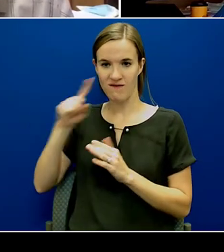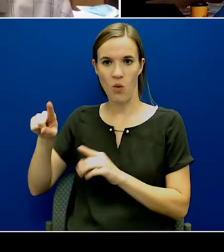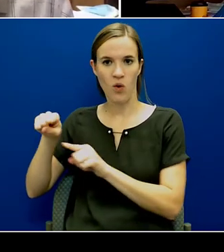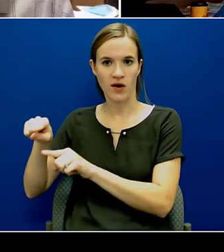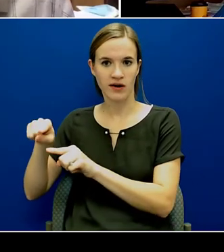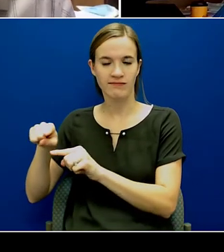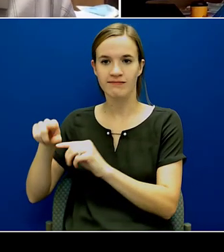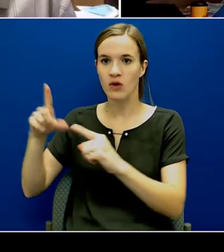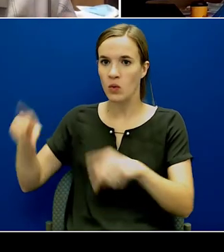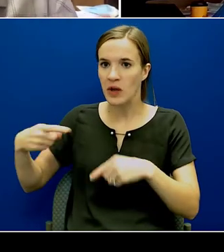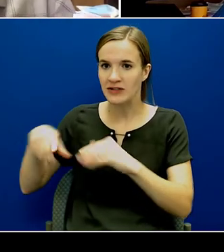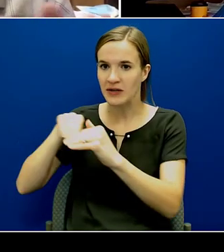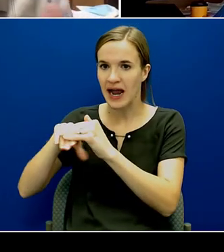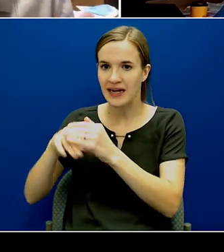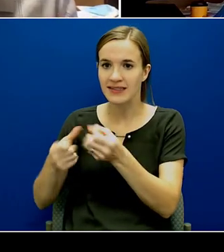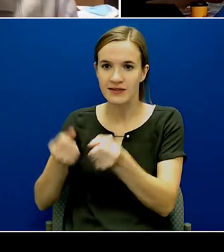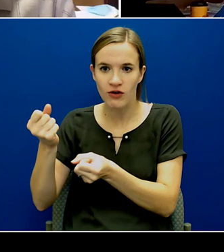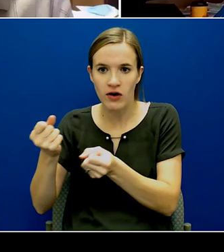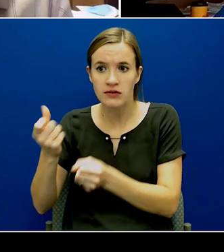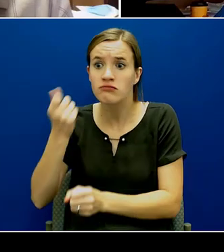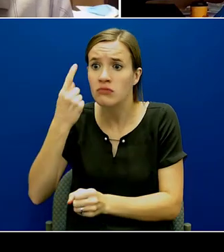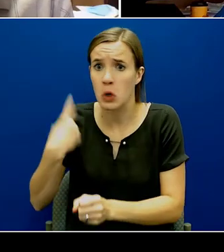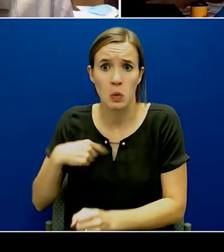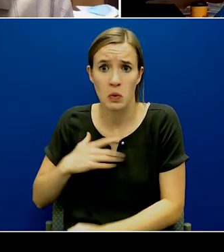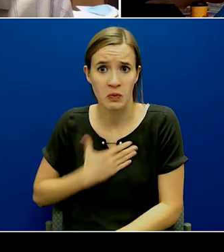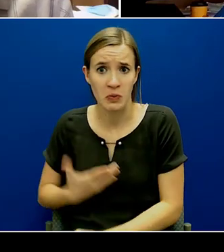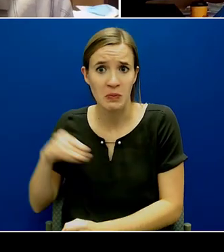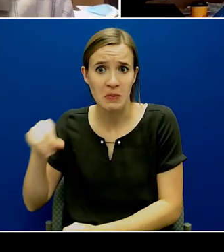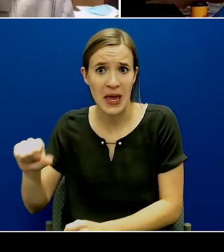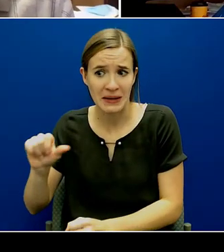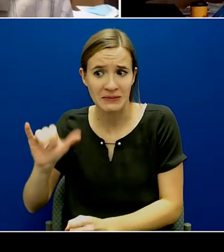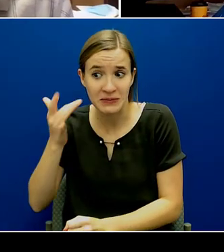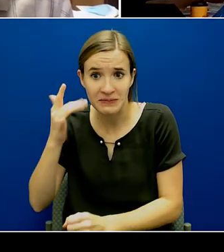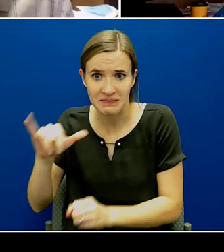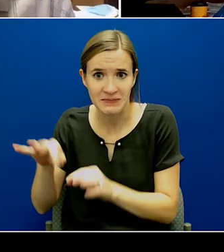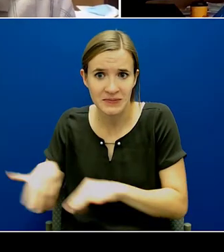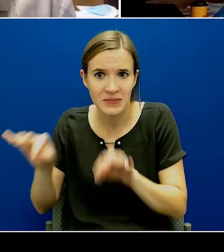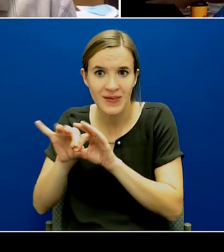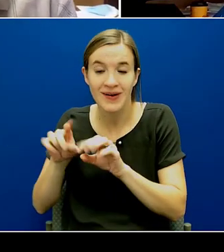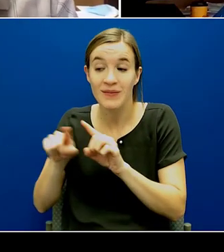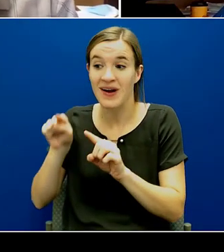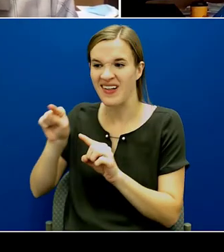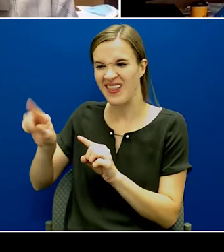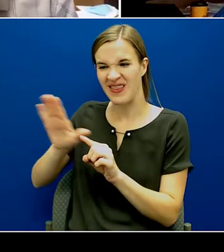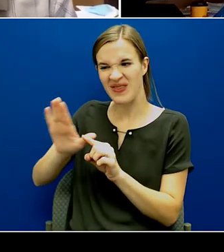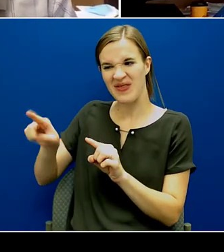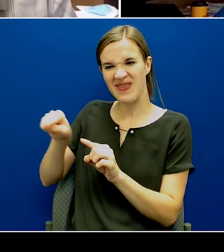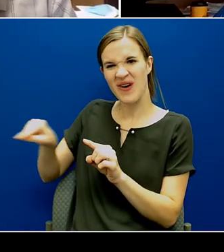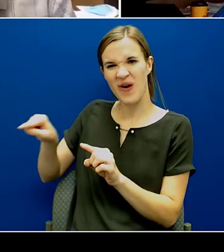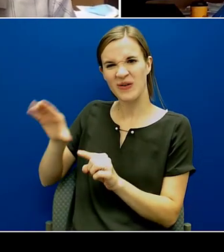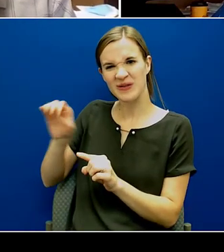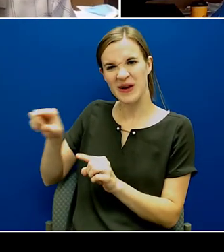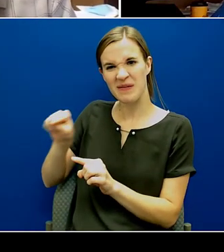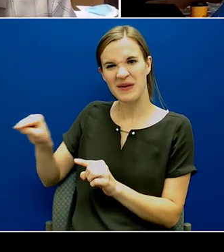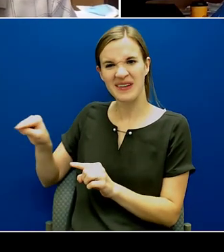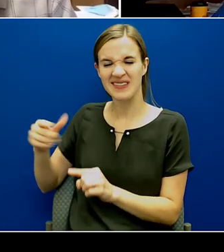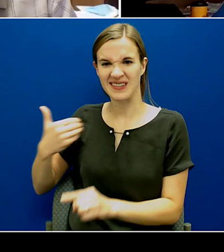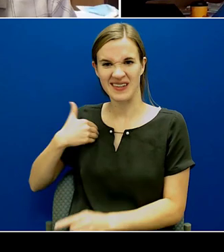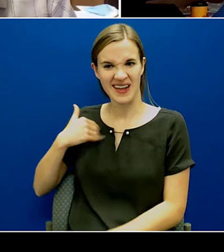it's a it's different ways of kind of stretching those dollars to make sure that rural states like Idaho, have an opportunity